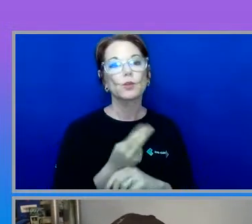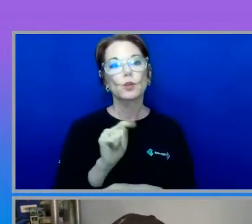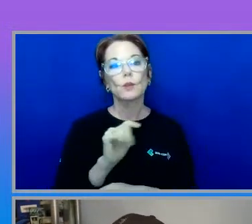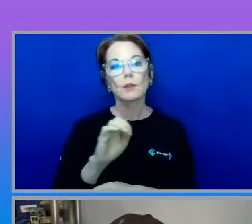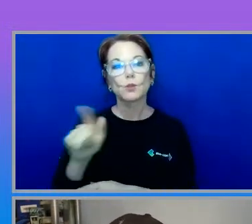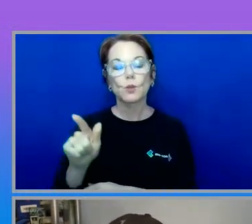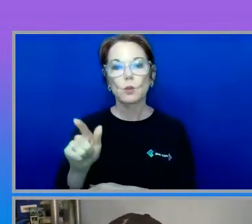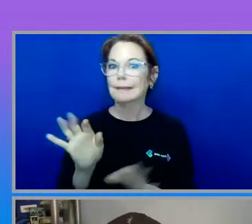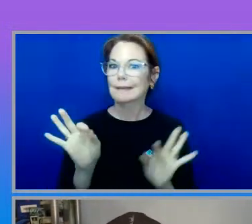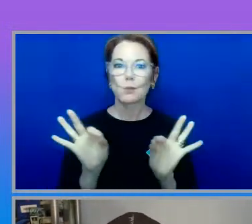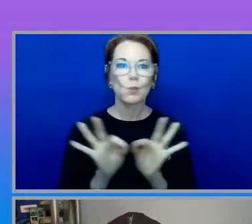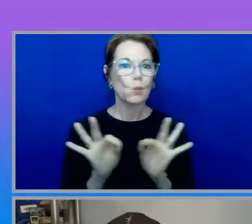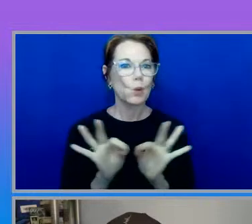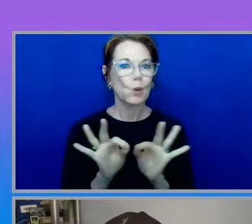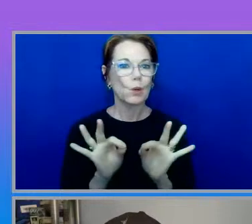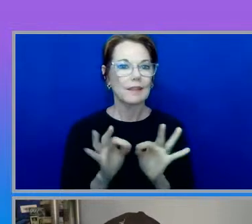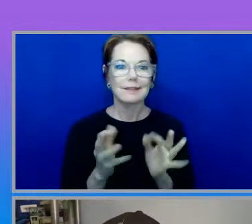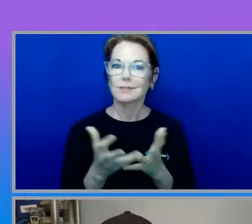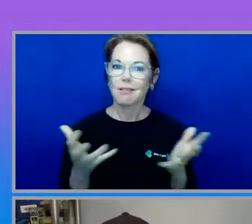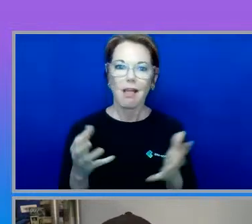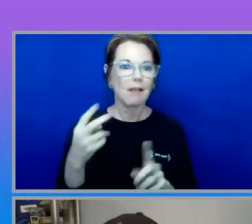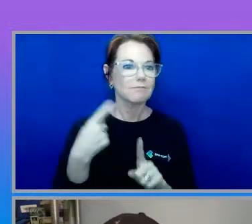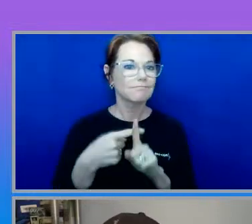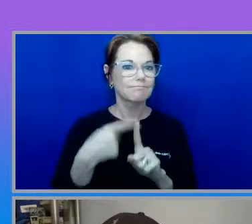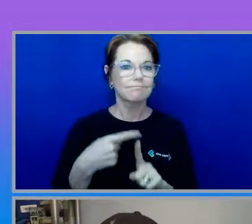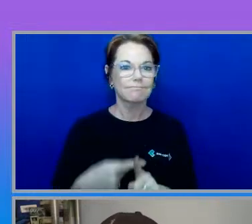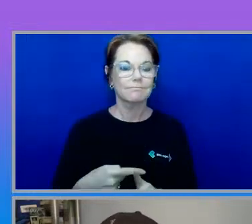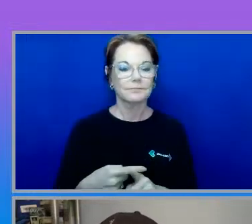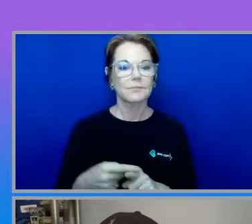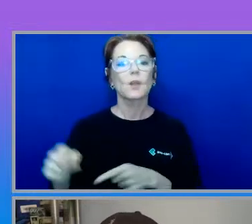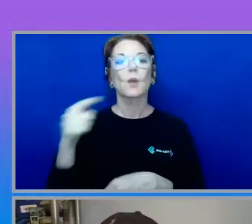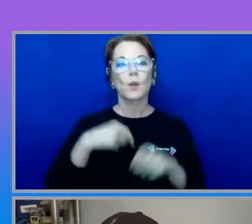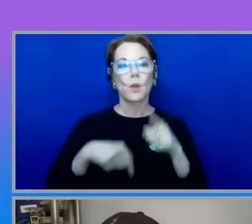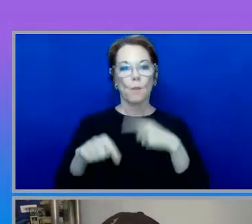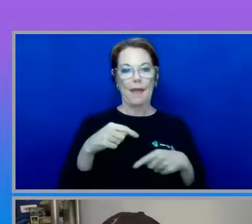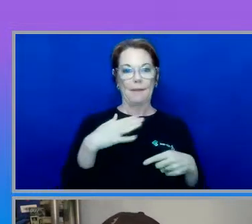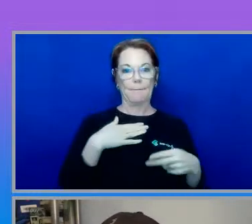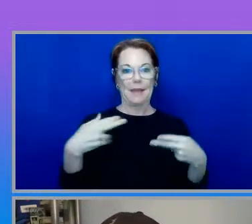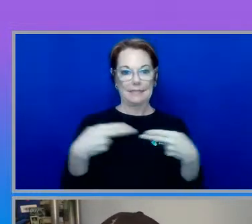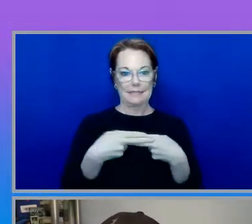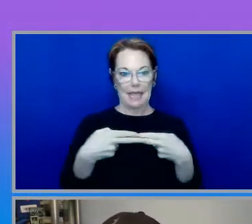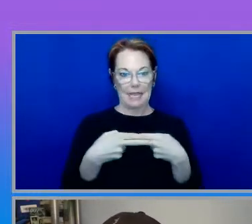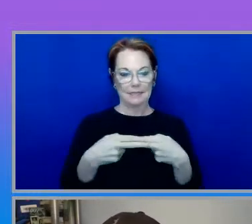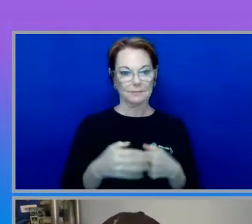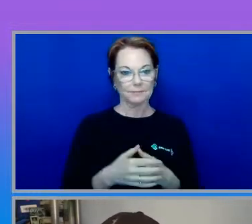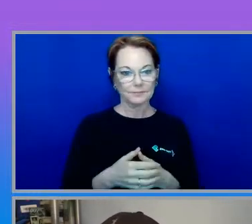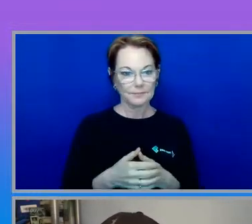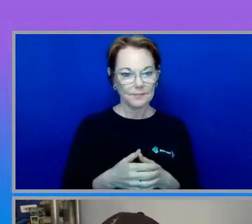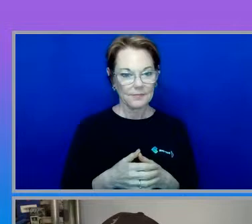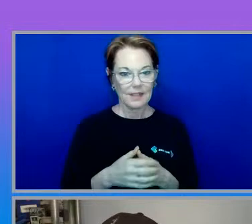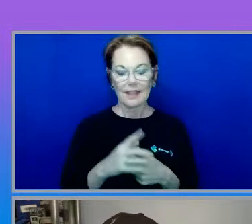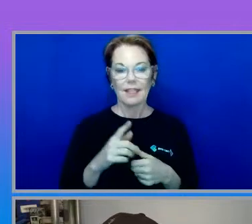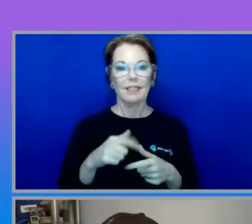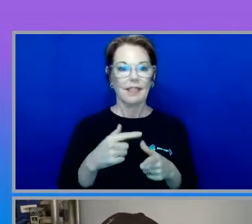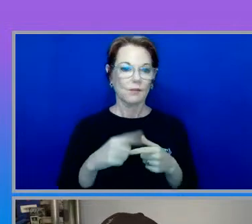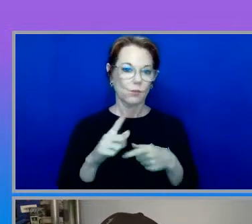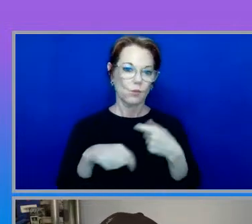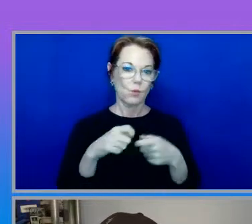there's a lot of potential a lot of promise. All right. So going back to my slides real fast then